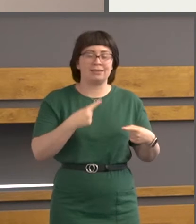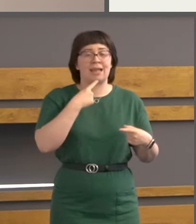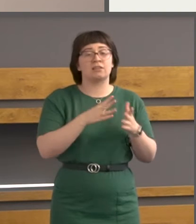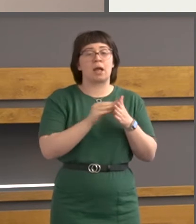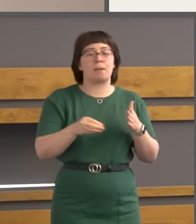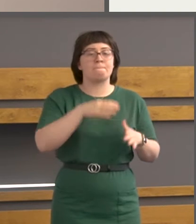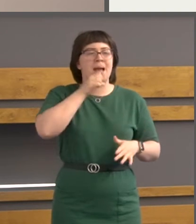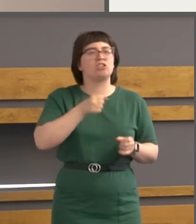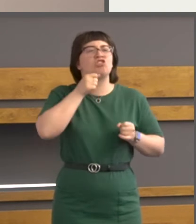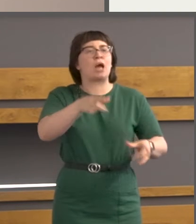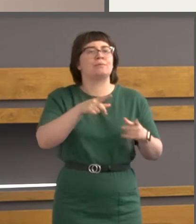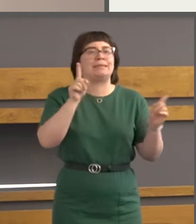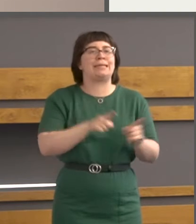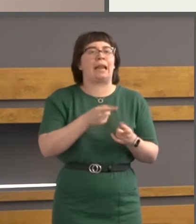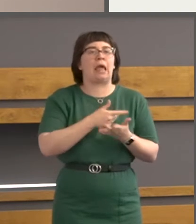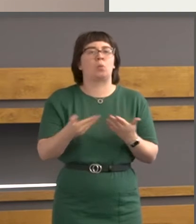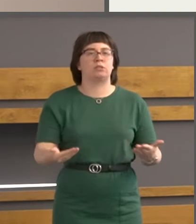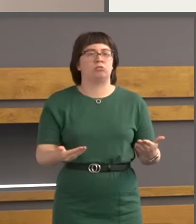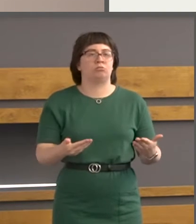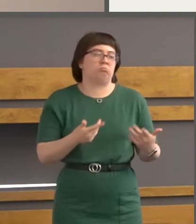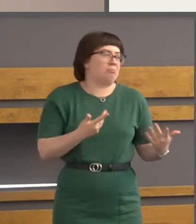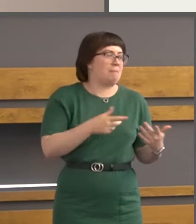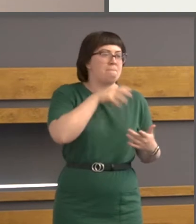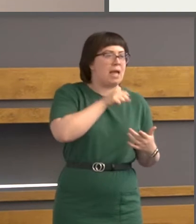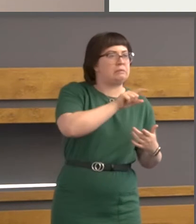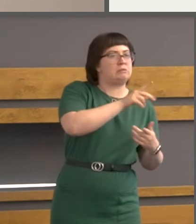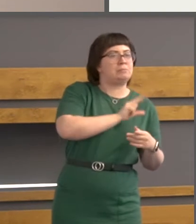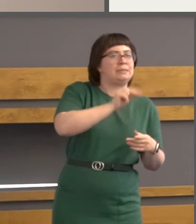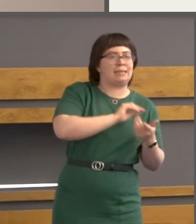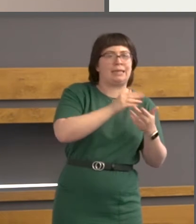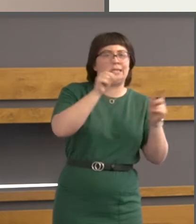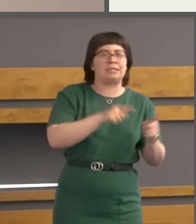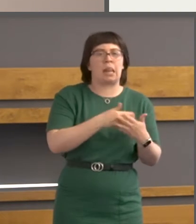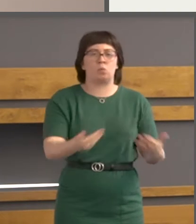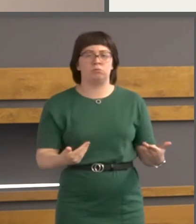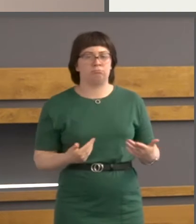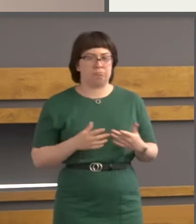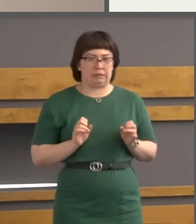"Man shouts in Indian language. Man speaks in Indian language." And just as a background,